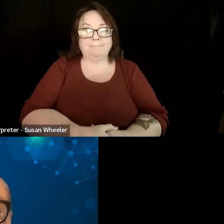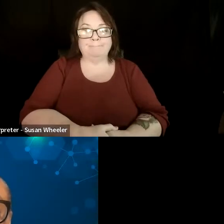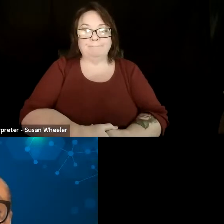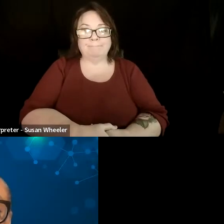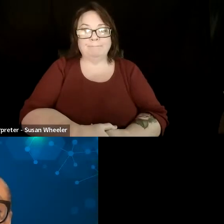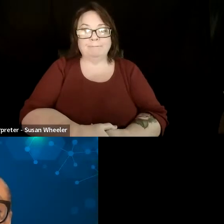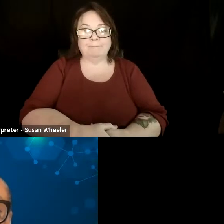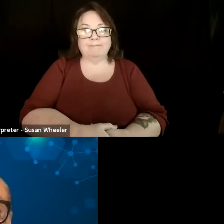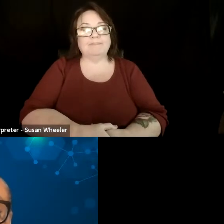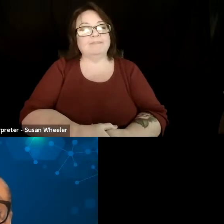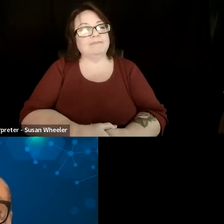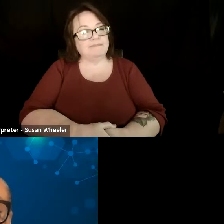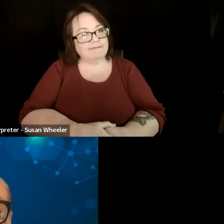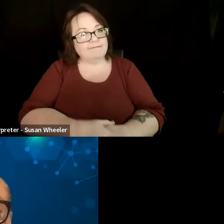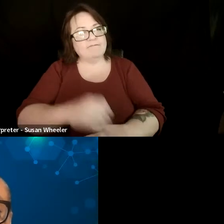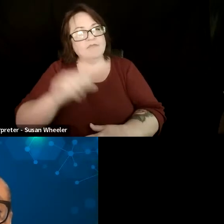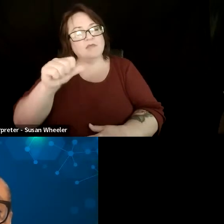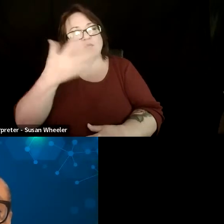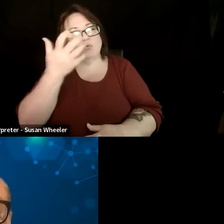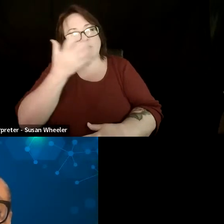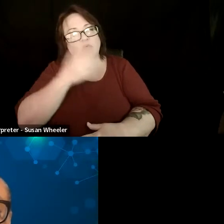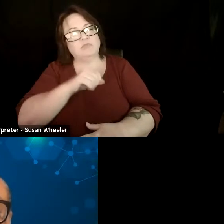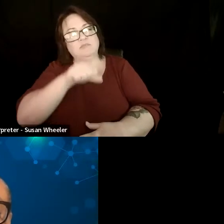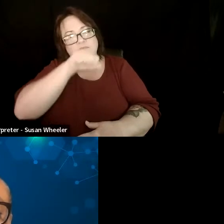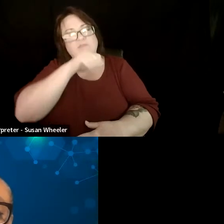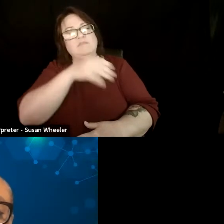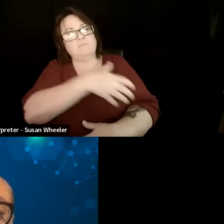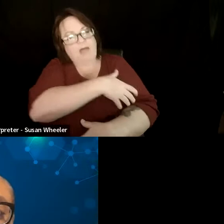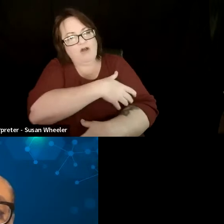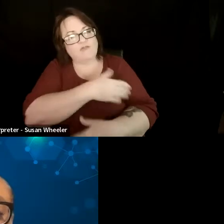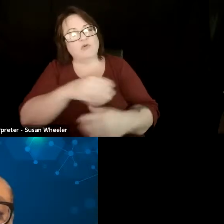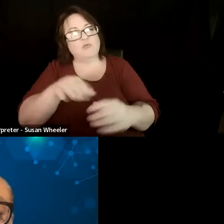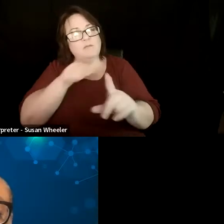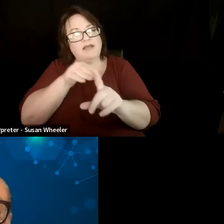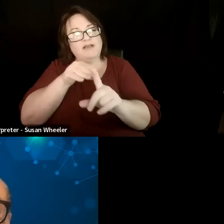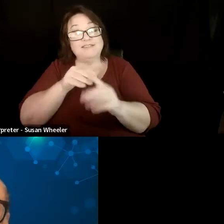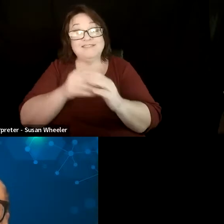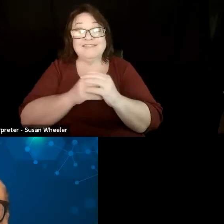Yeah, yeah, powerful reminders. This has been incredibly supportive.